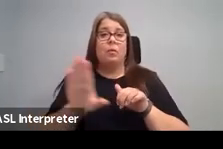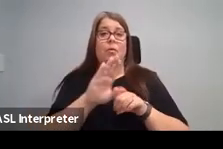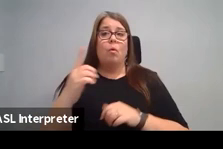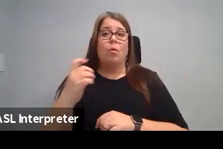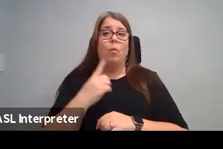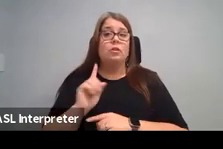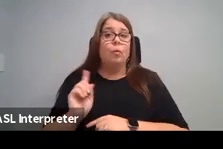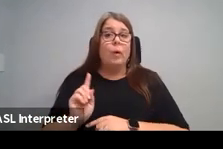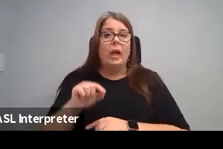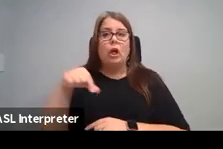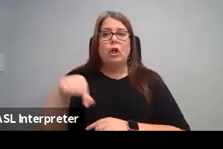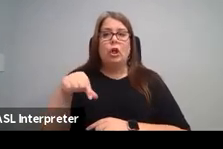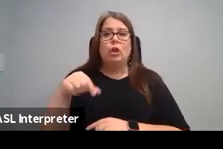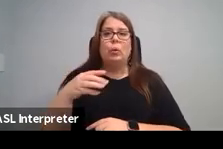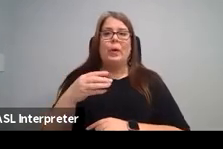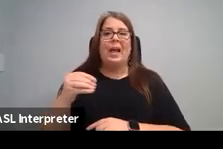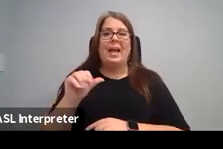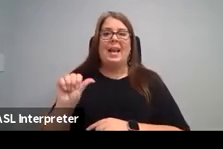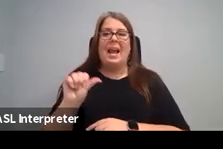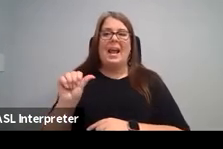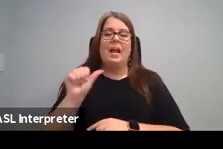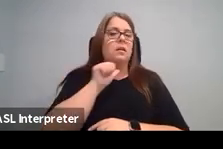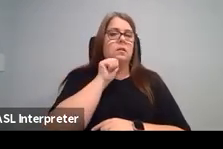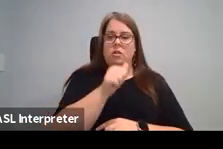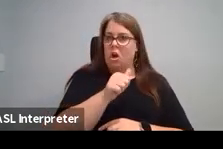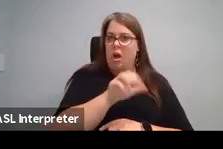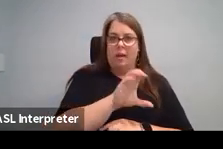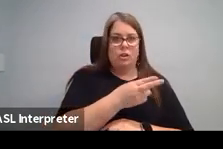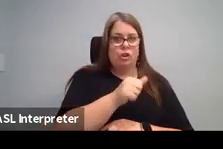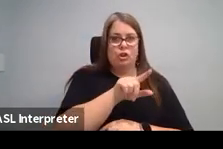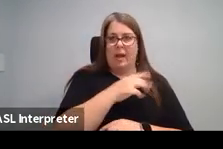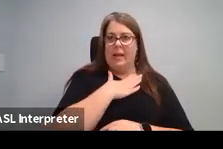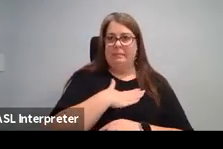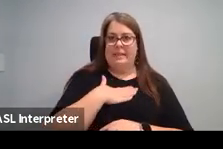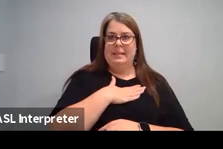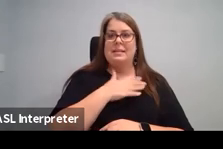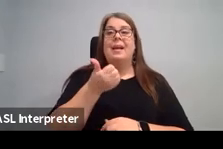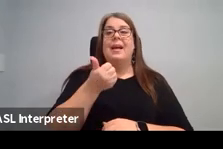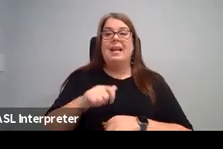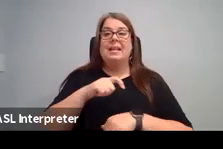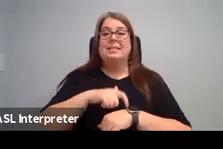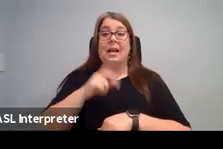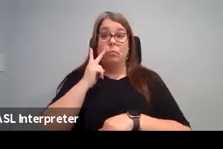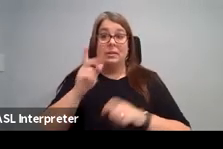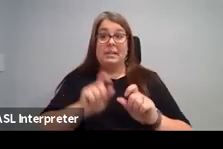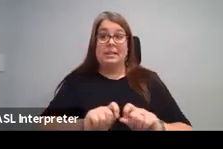Allison Frenzel : So there's a Q AMP. A at the bottom. Every time you see a U turn slide will be addressing the questions that come in through q&a